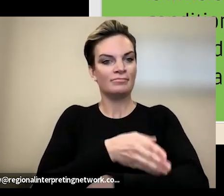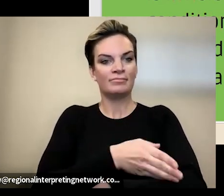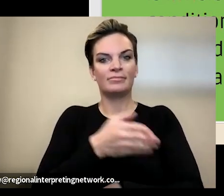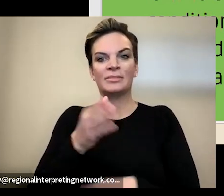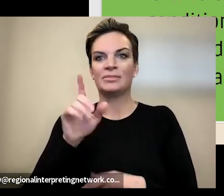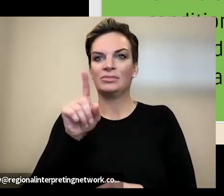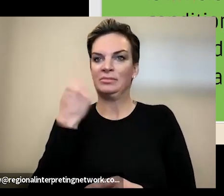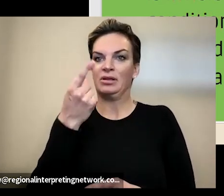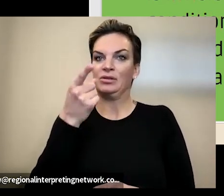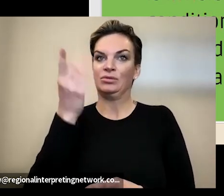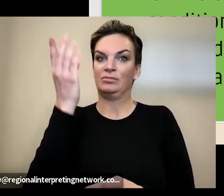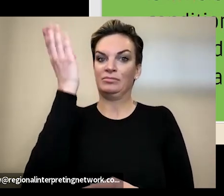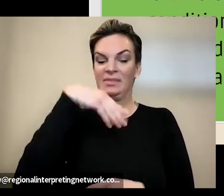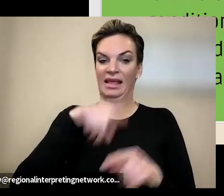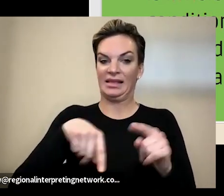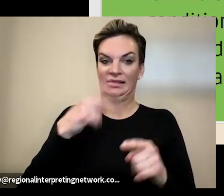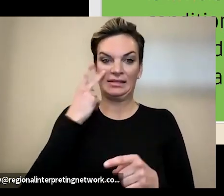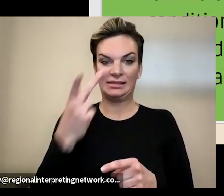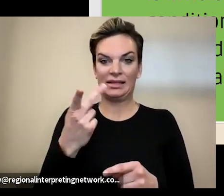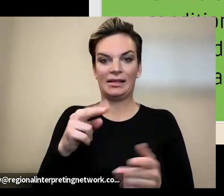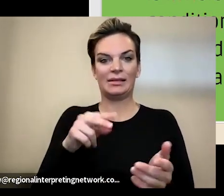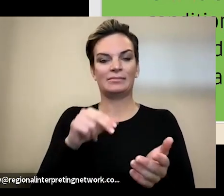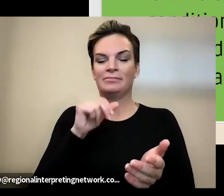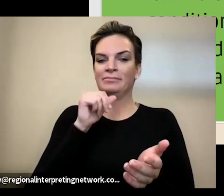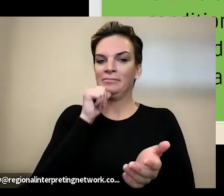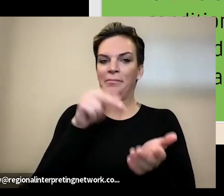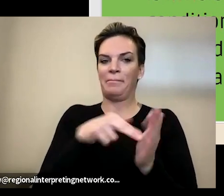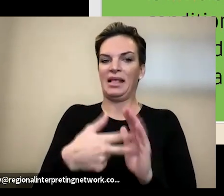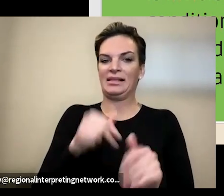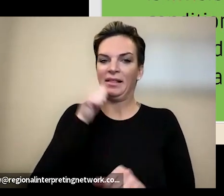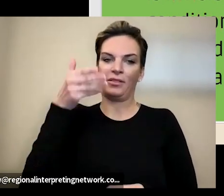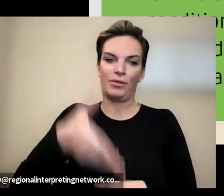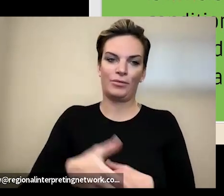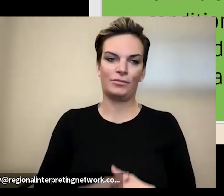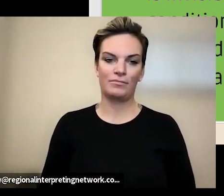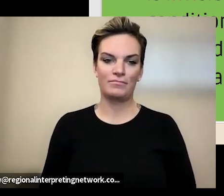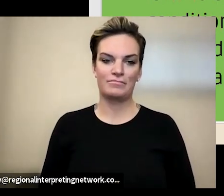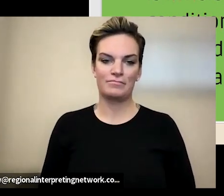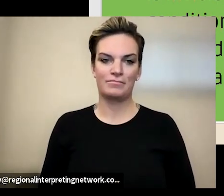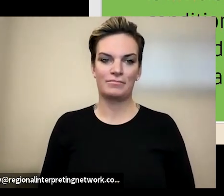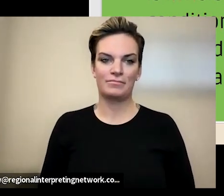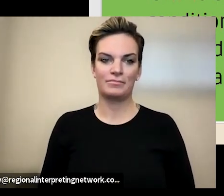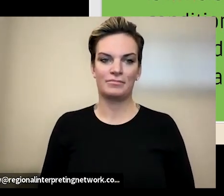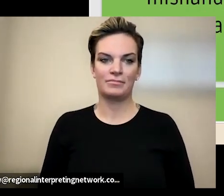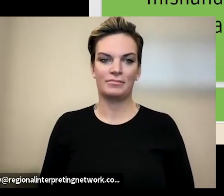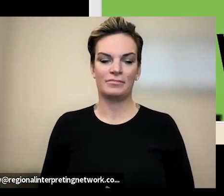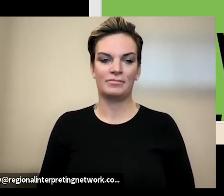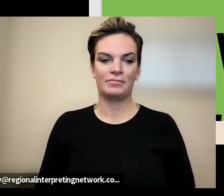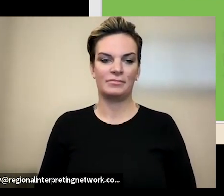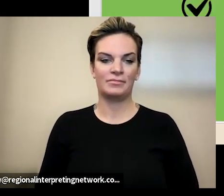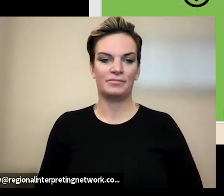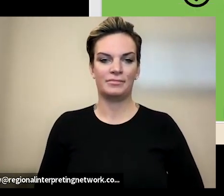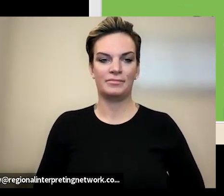something, doesn't mean that it doesn't exist, or that we don't need support. Next slide please,